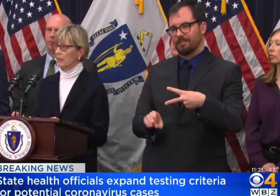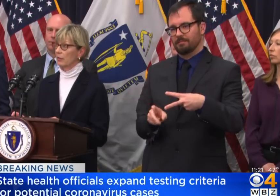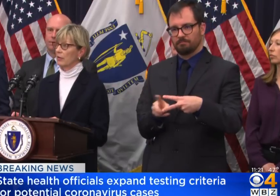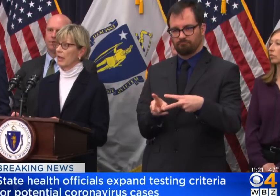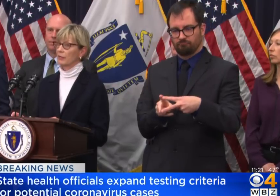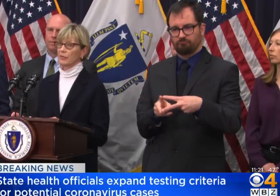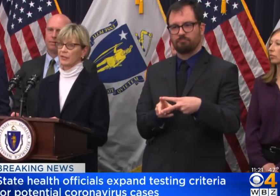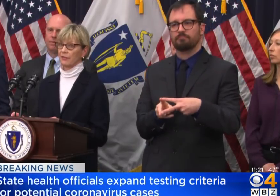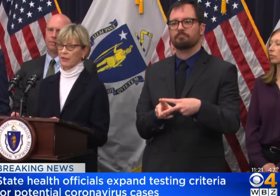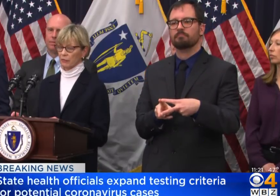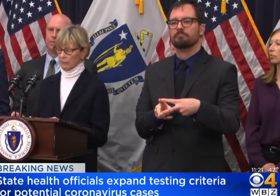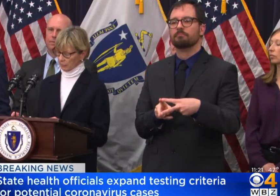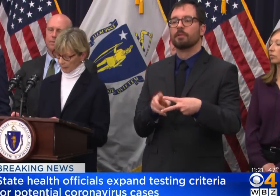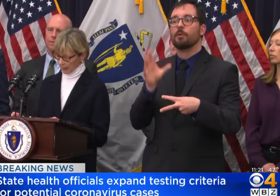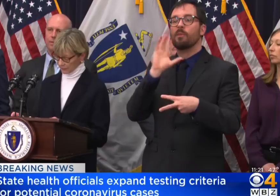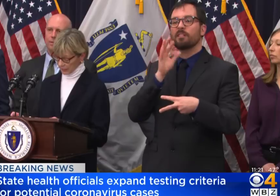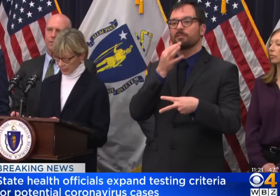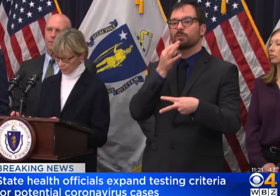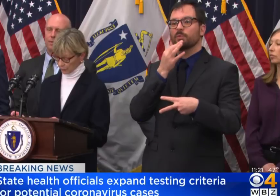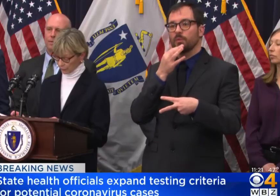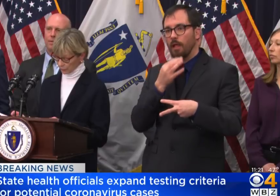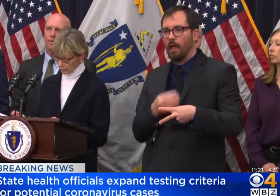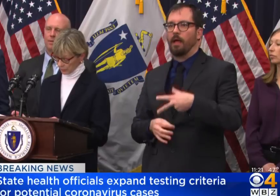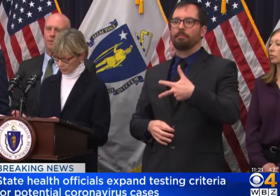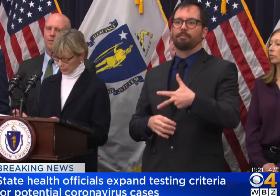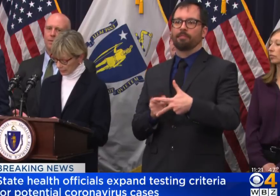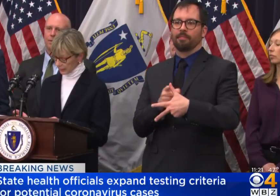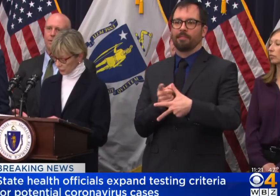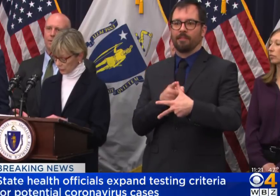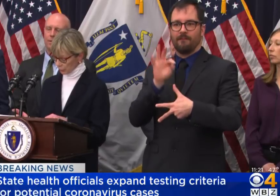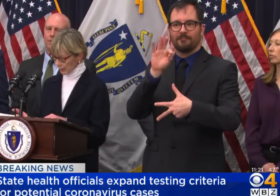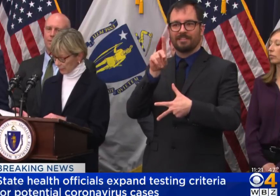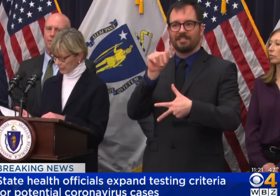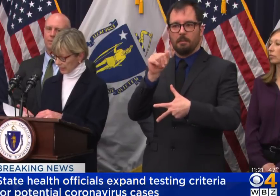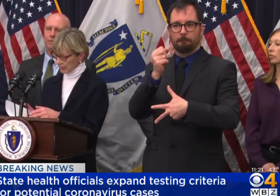TWO COMMERCIAL LABS RECEIVED FEDERAL APPROVAL FOR TESTING.